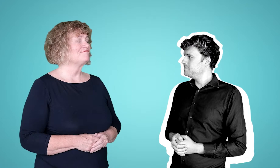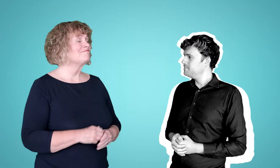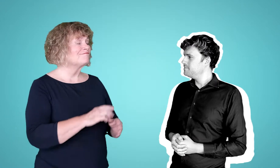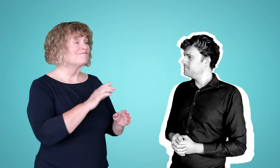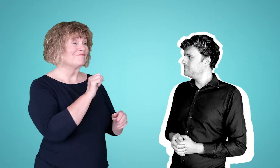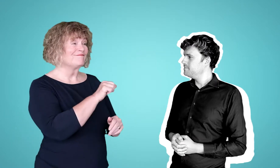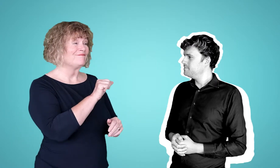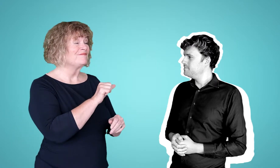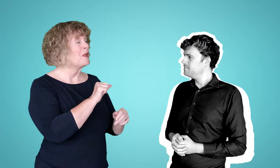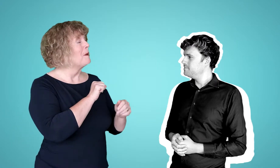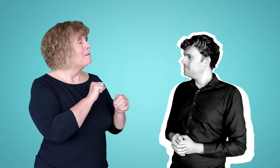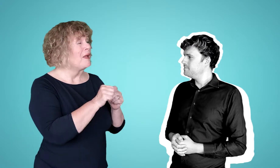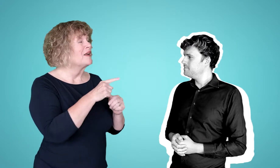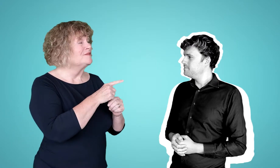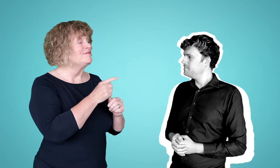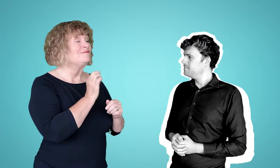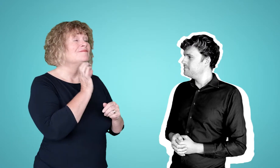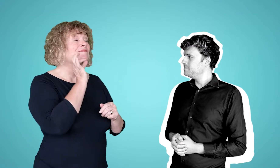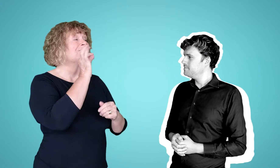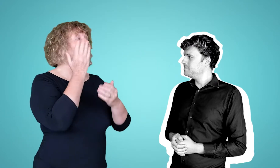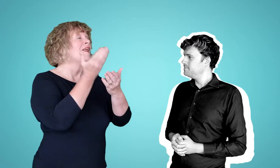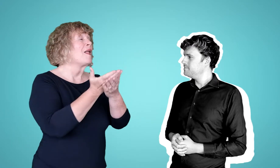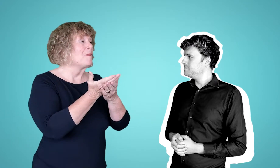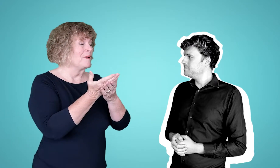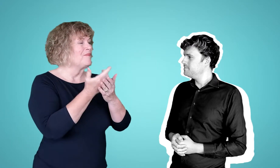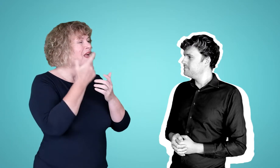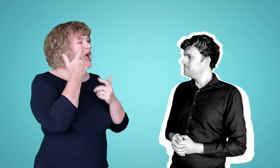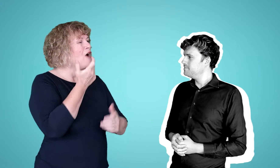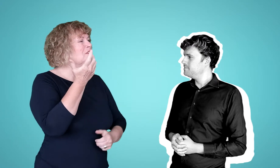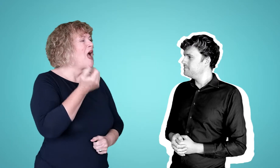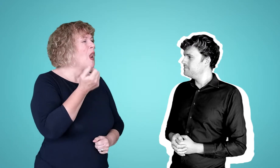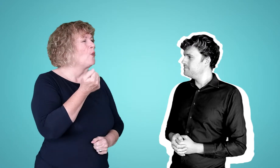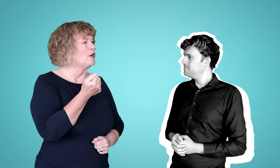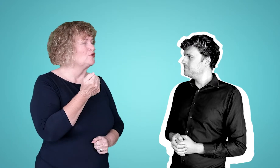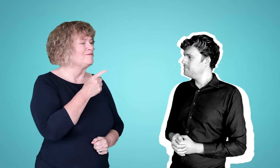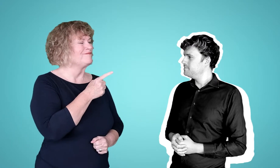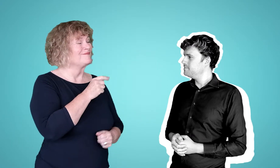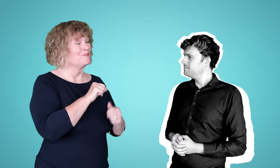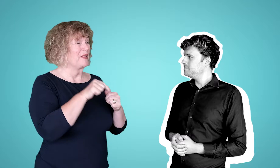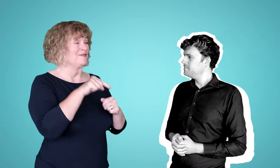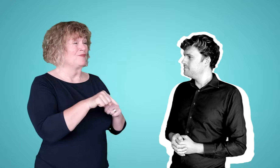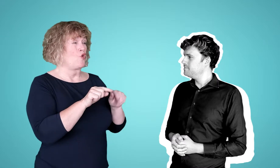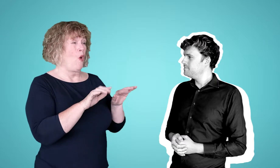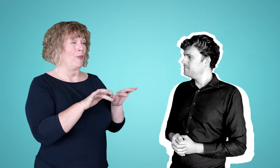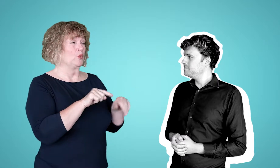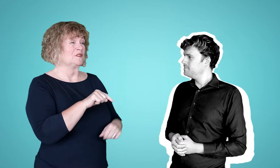Yes. The best way to apply for Carer’s Allowance is to apply online.